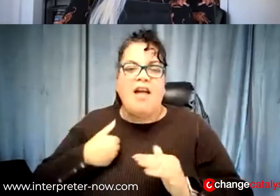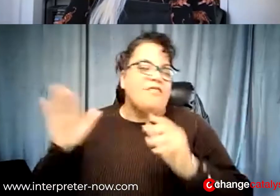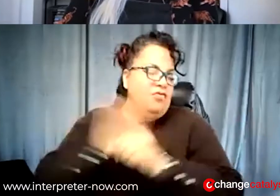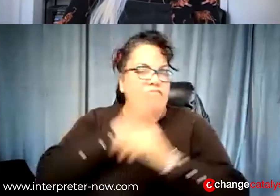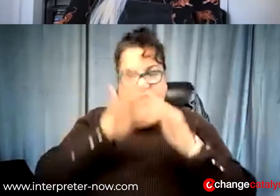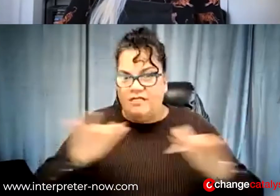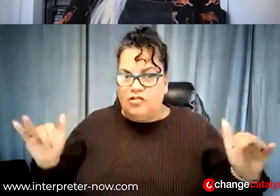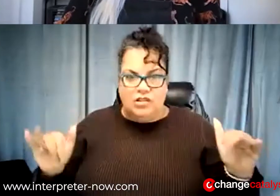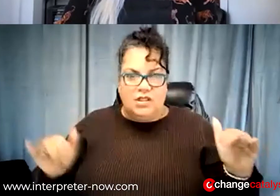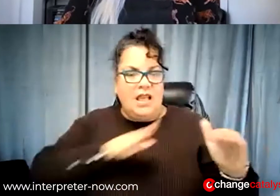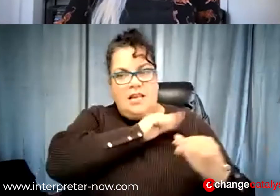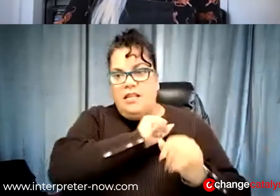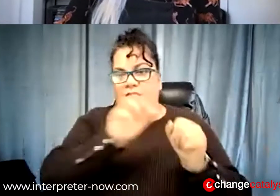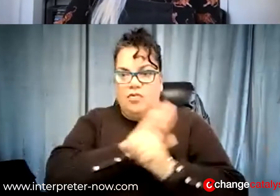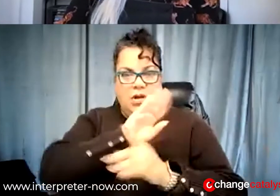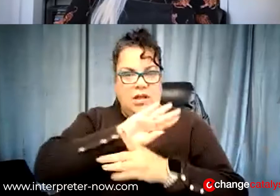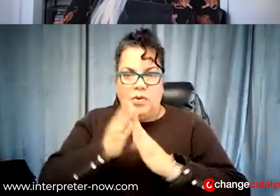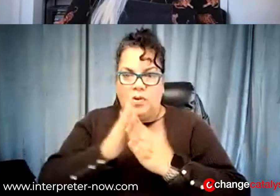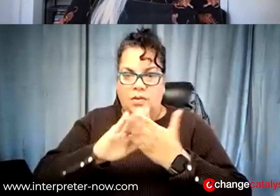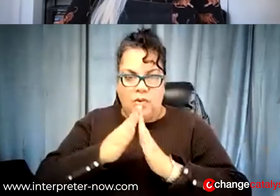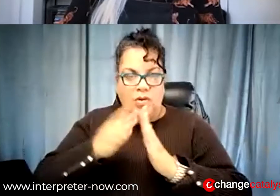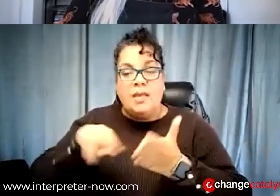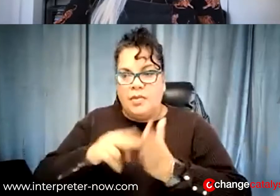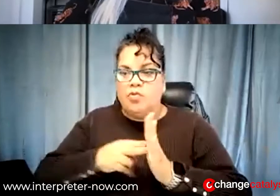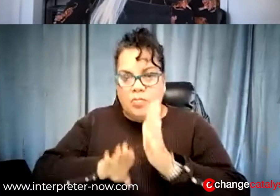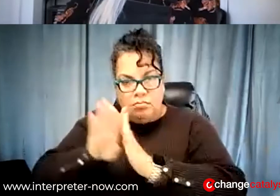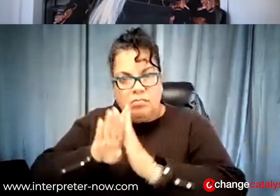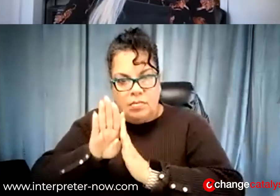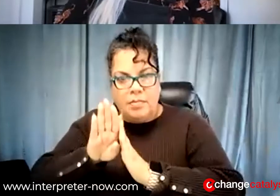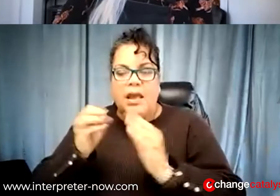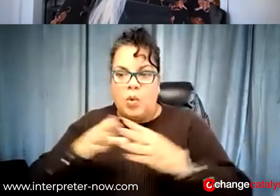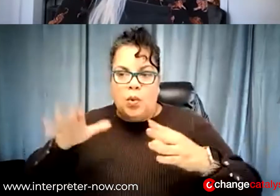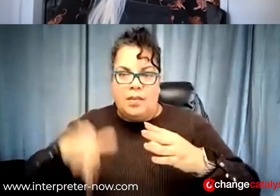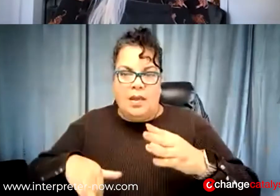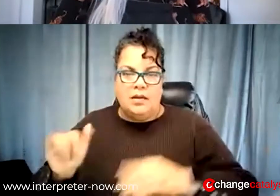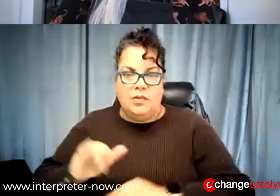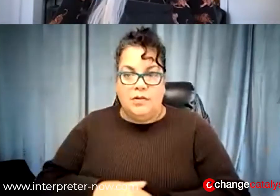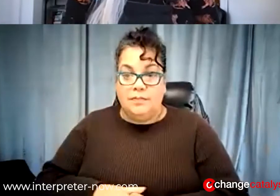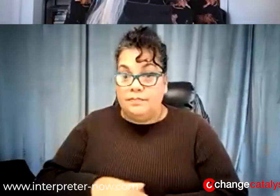We've been growing that since the beginning as well. Kt, do you have more to add to that? Kt: Yeah.